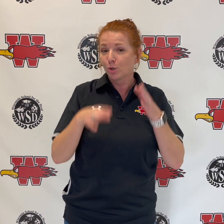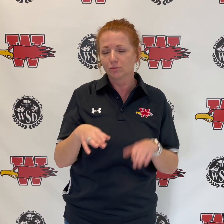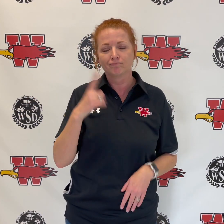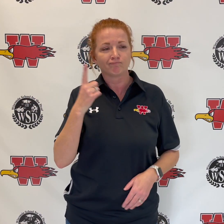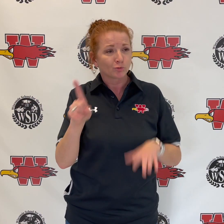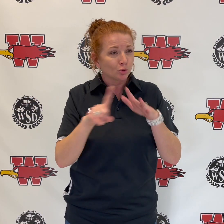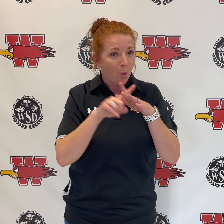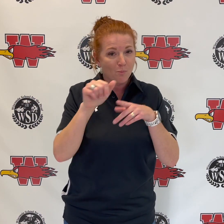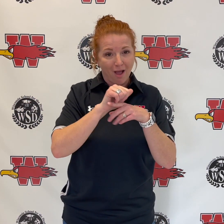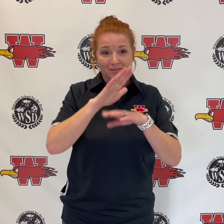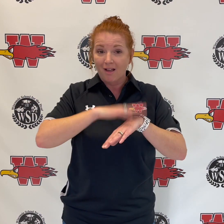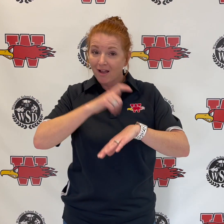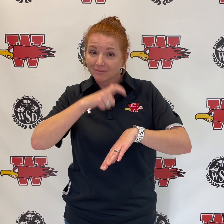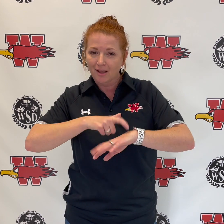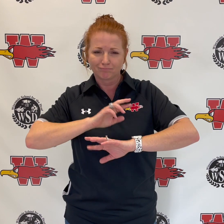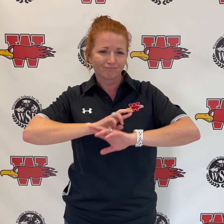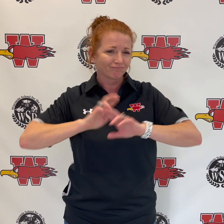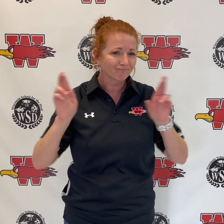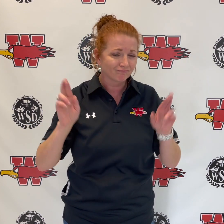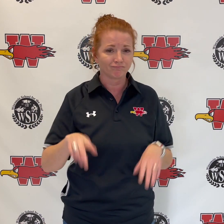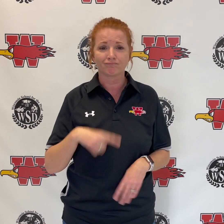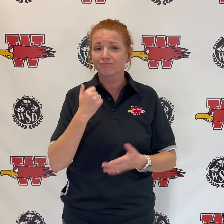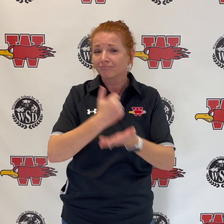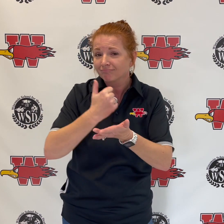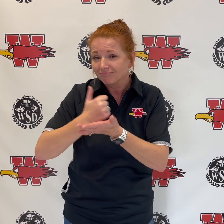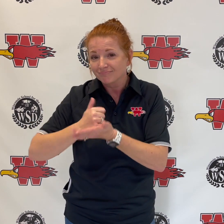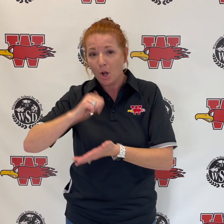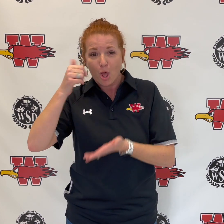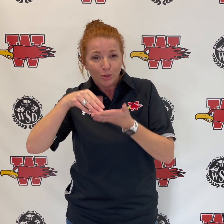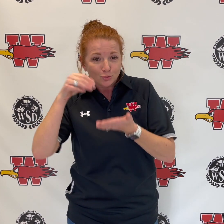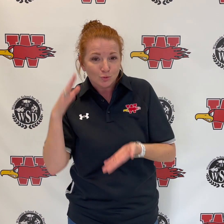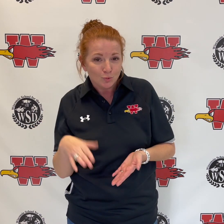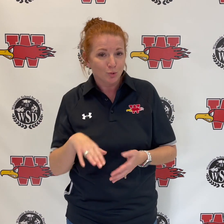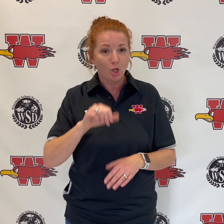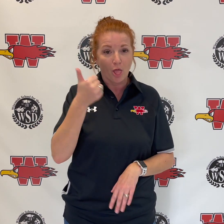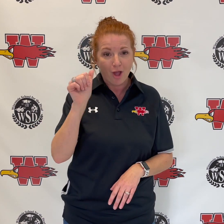shows up on time and is ready for cheerleading. Helps other students - other student athletes.